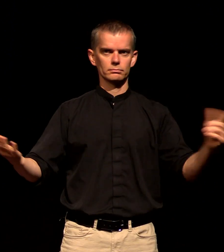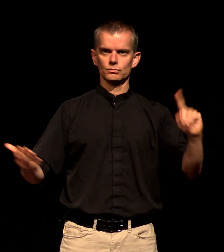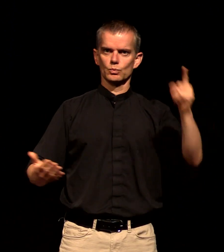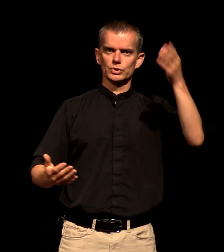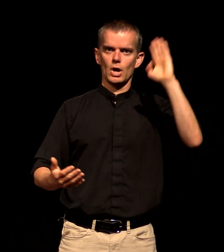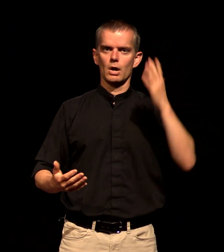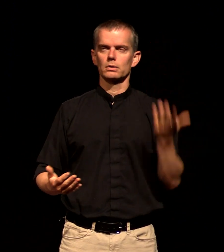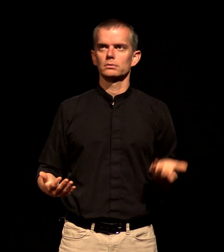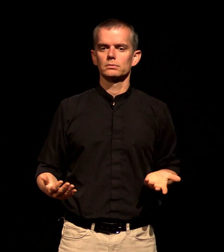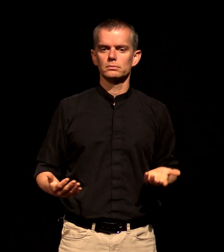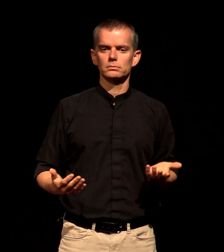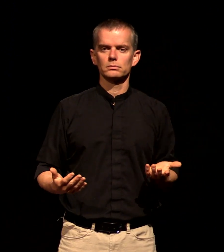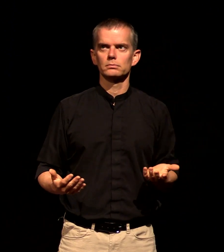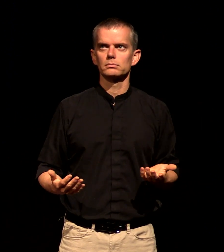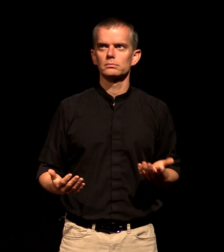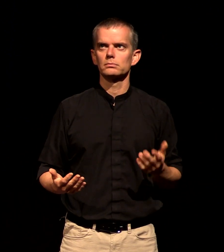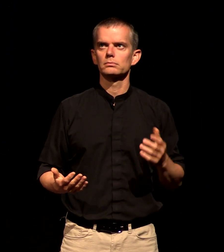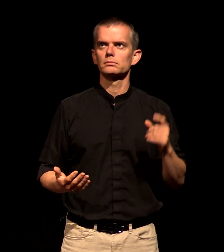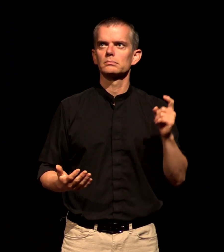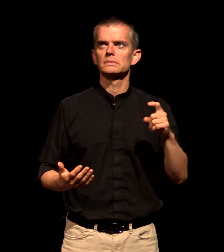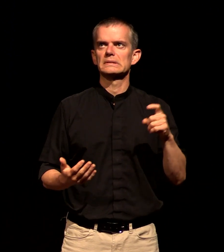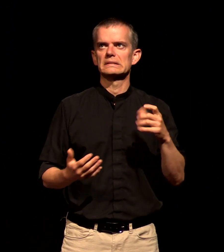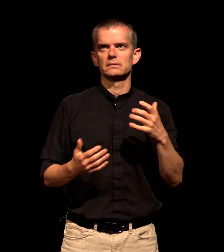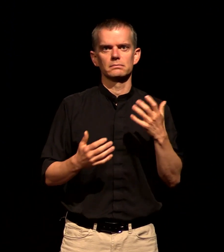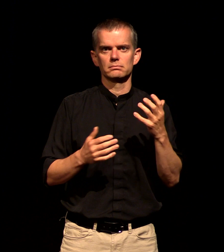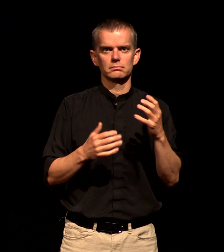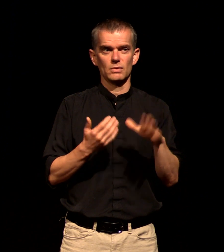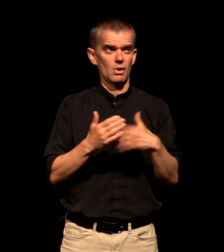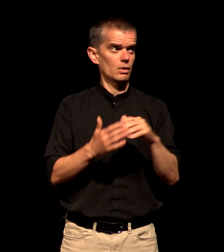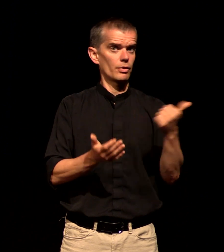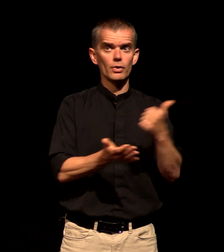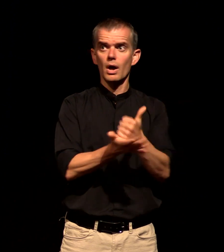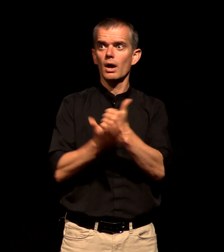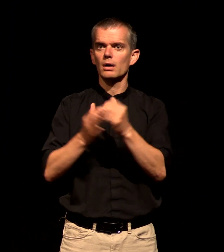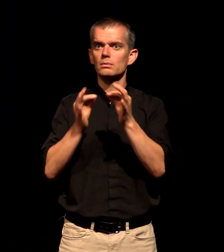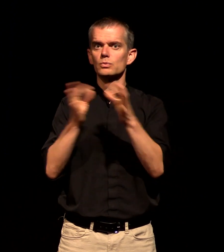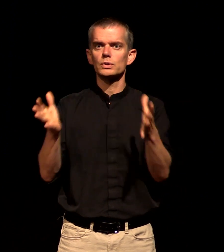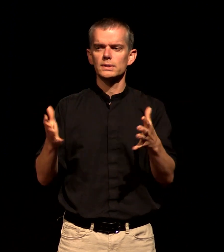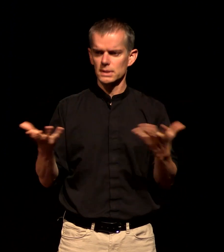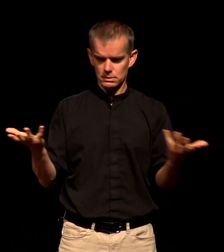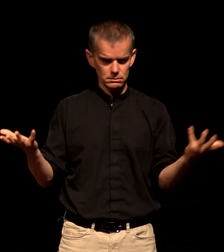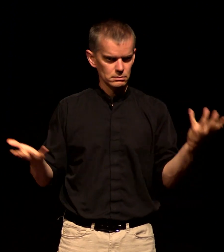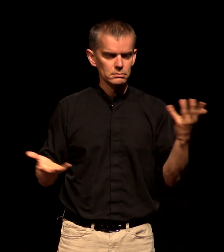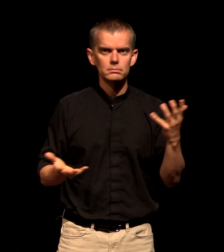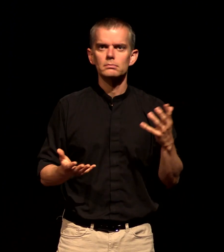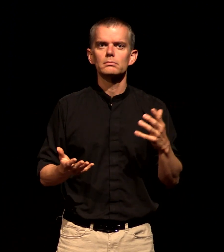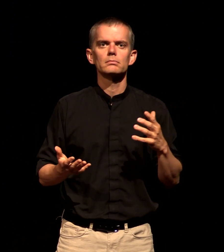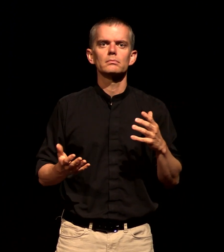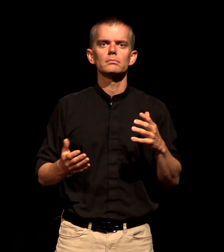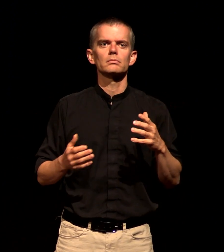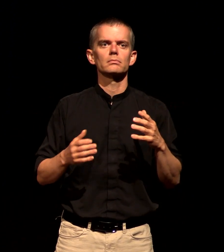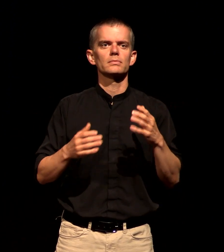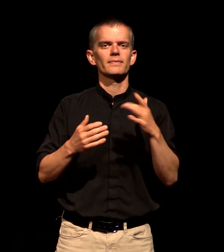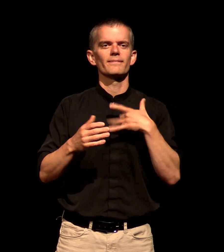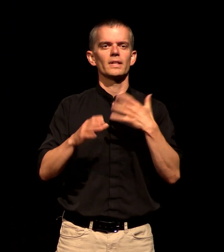him when your need is desperate, when all other help is vain. And what do you find? The door slammed in your face, and the